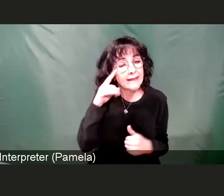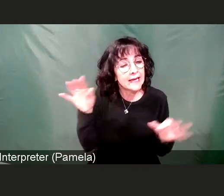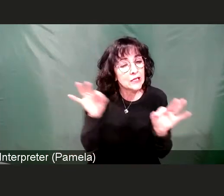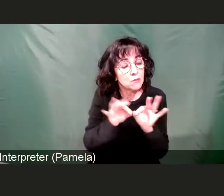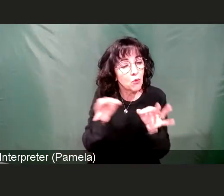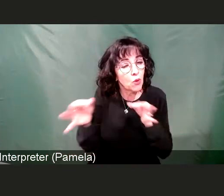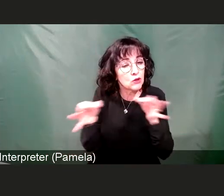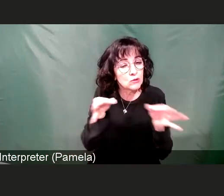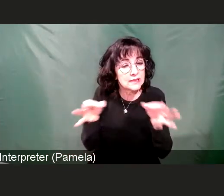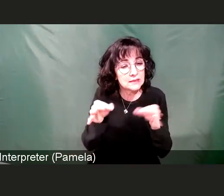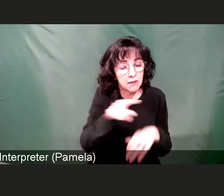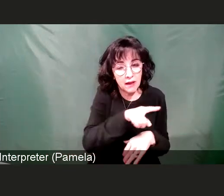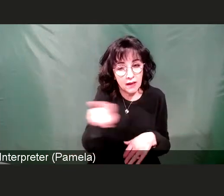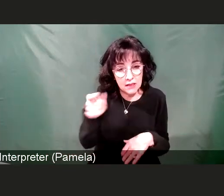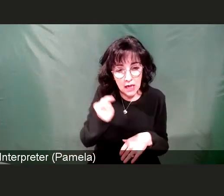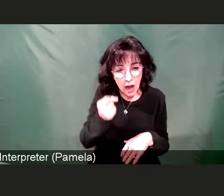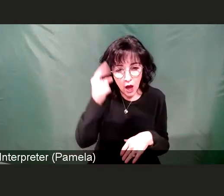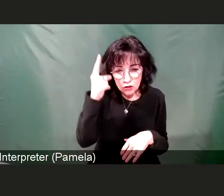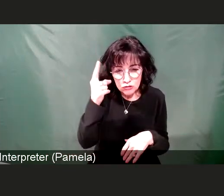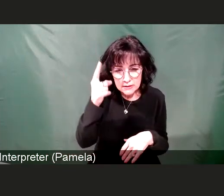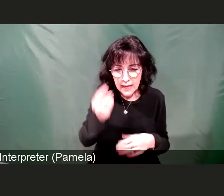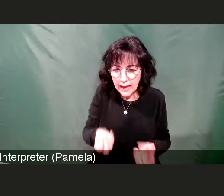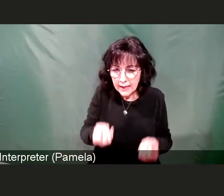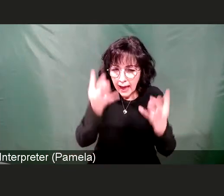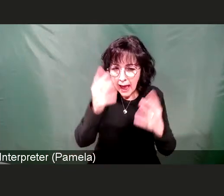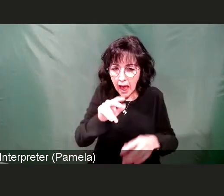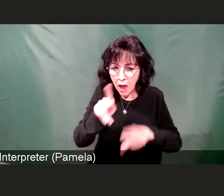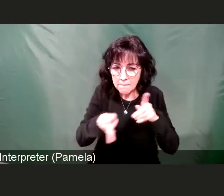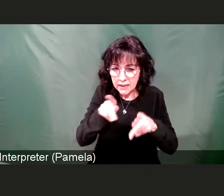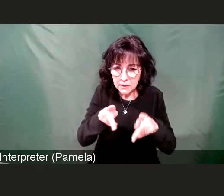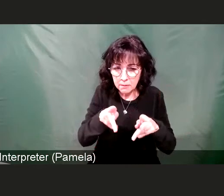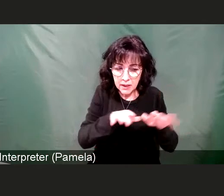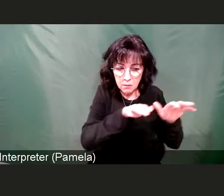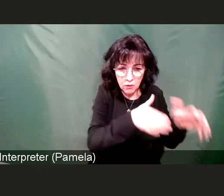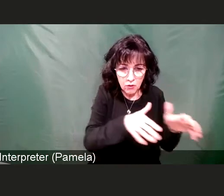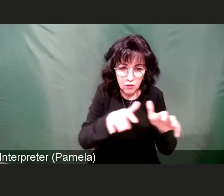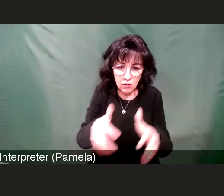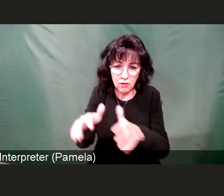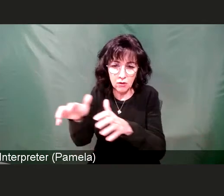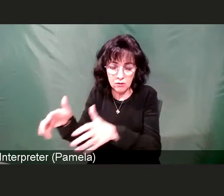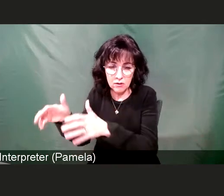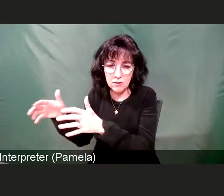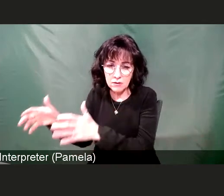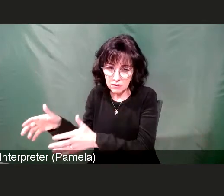but just to understand where we are in the state. So in the State of Delaware